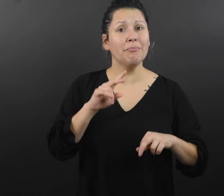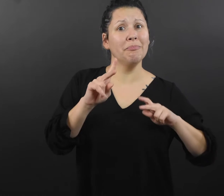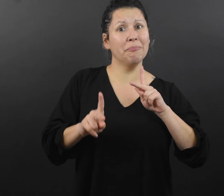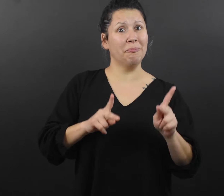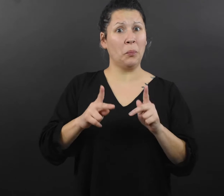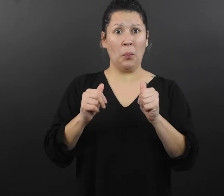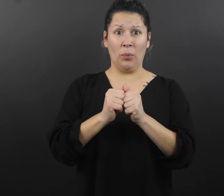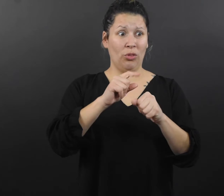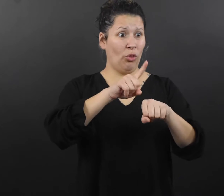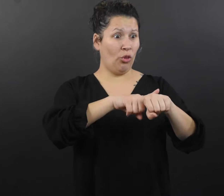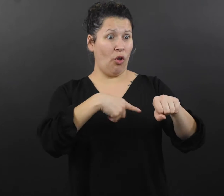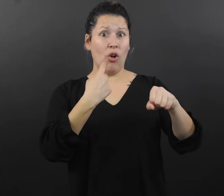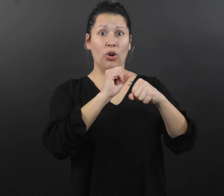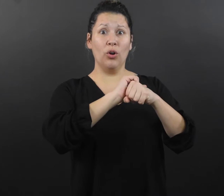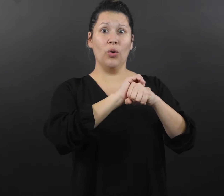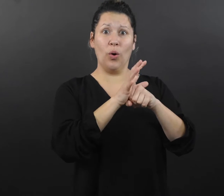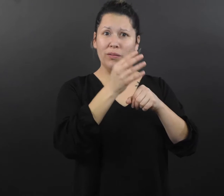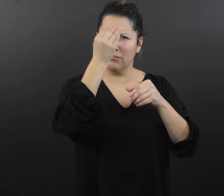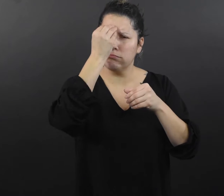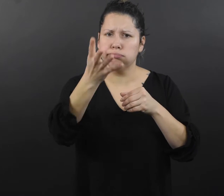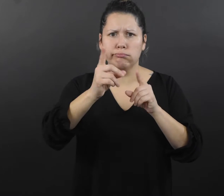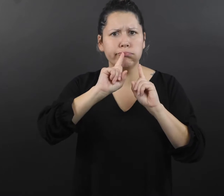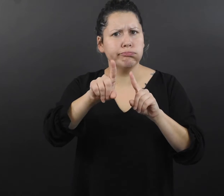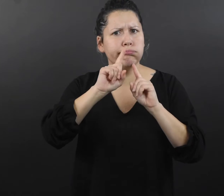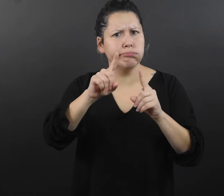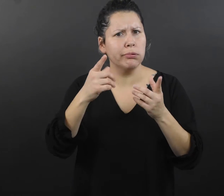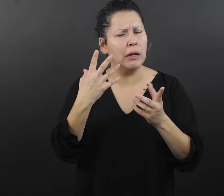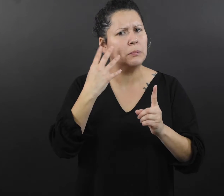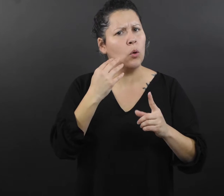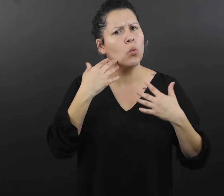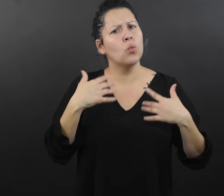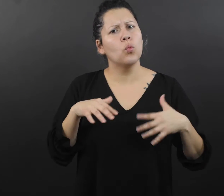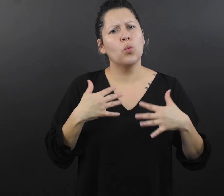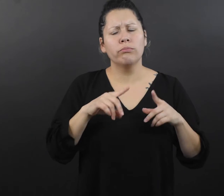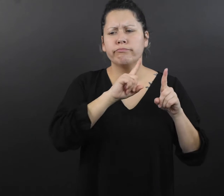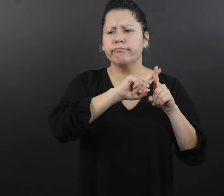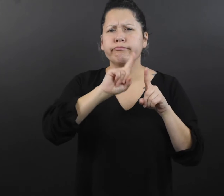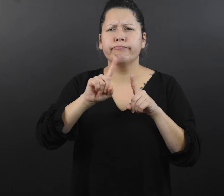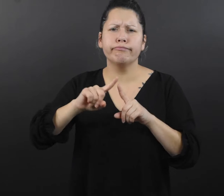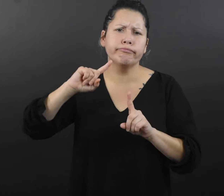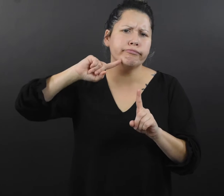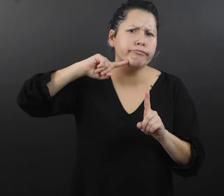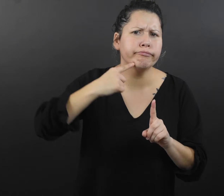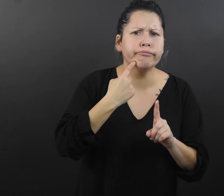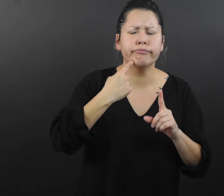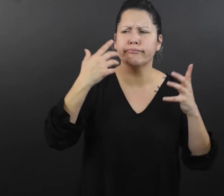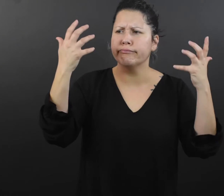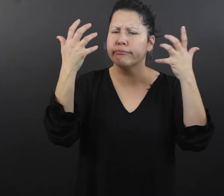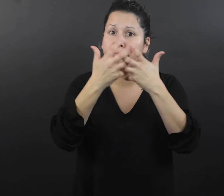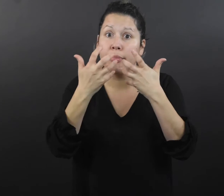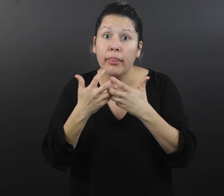People with long COVID report experiencing different severities and combinations of the following: ●